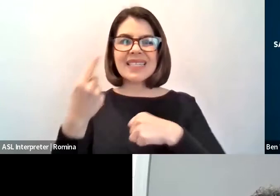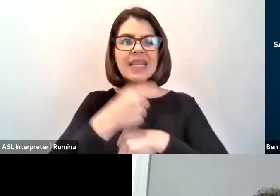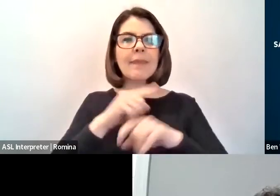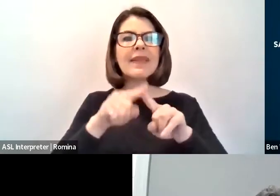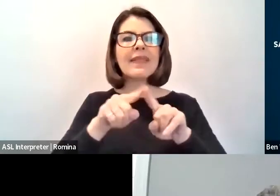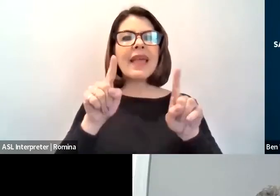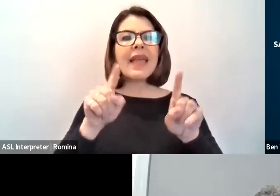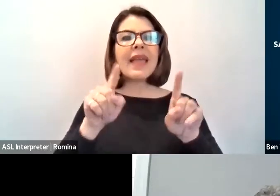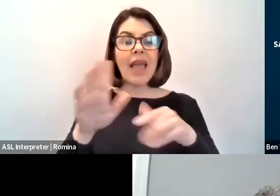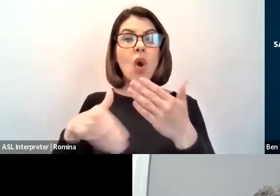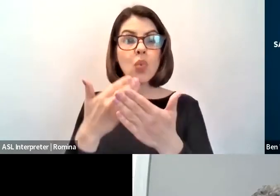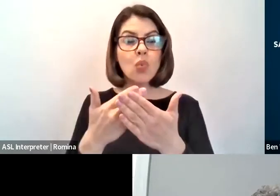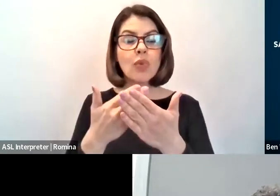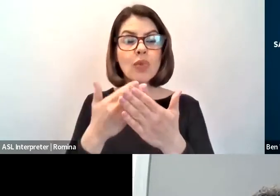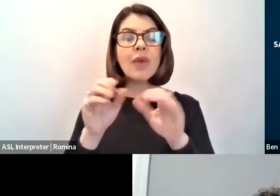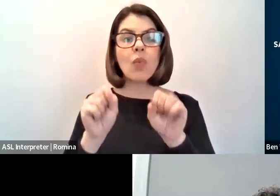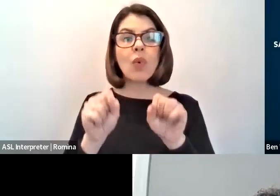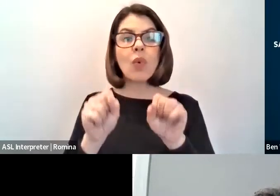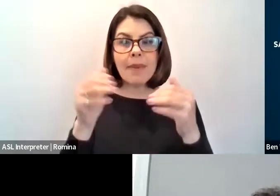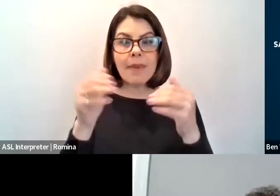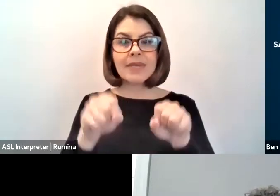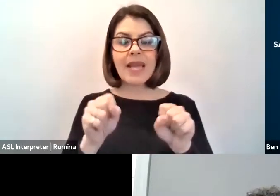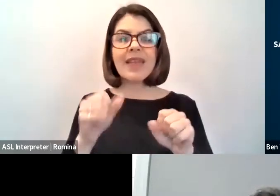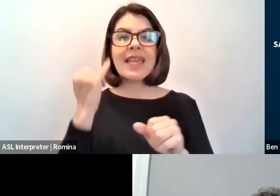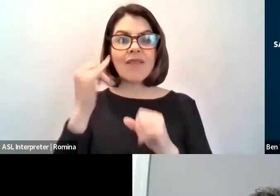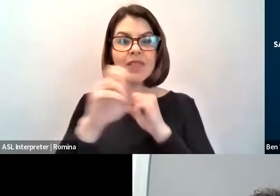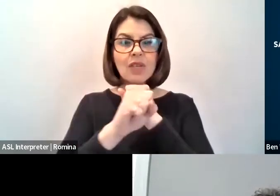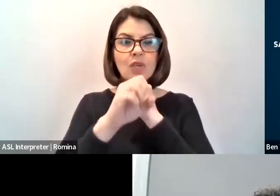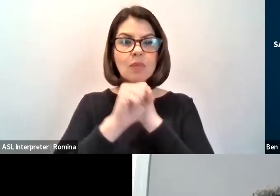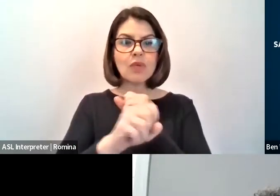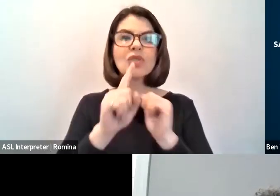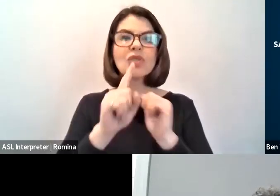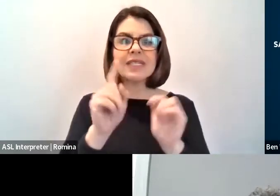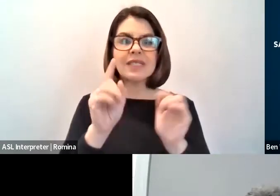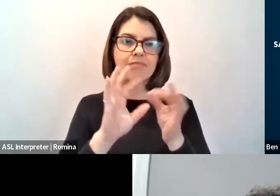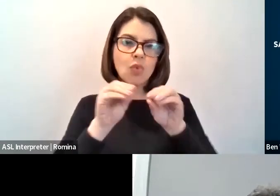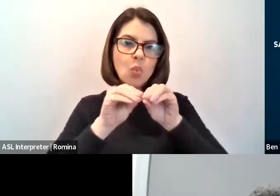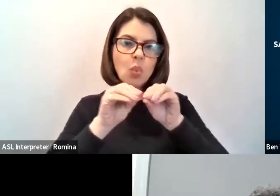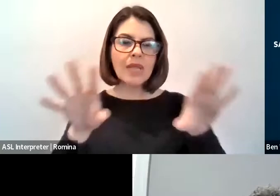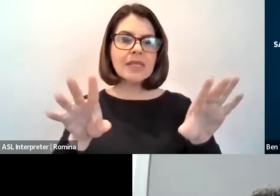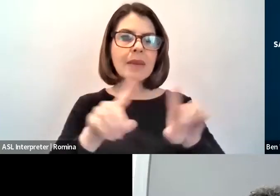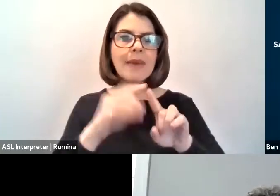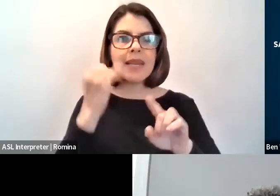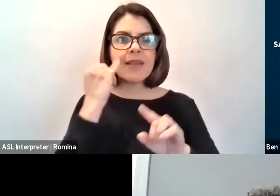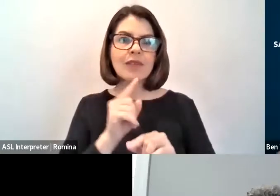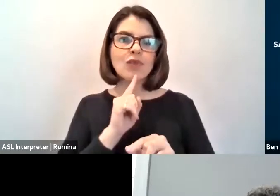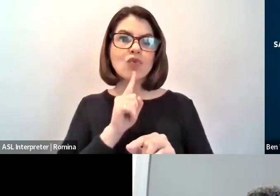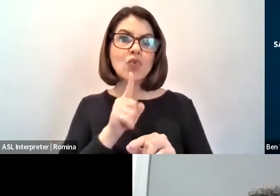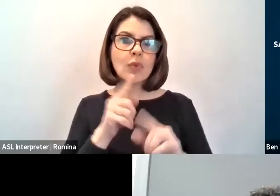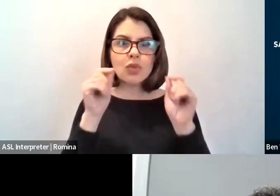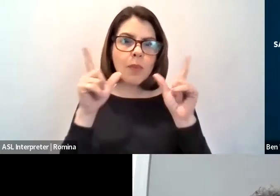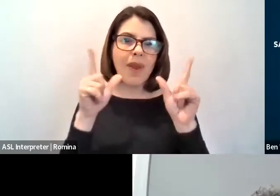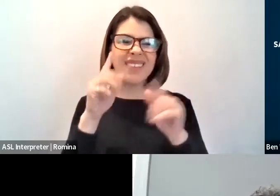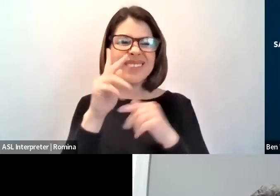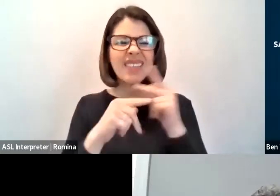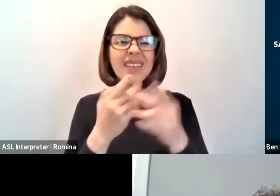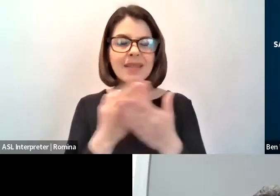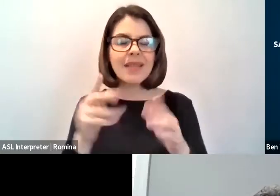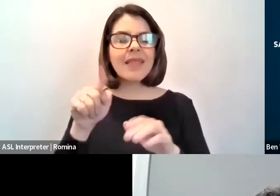once the commercial's released. Okay. - But other than something that's a super surprise type thing, they can request it that day,